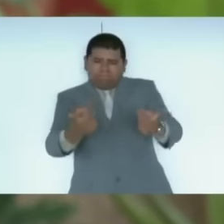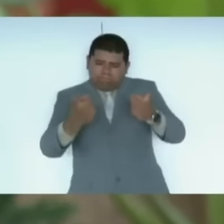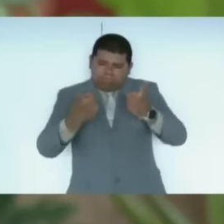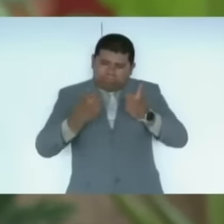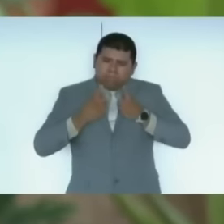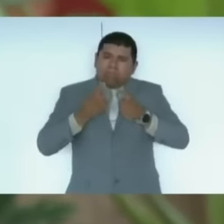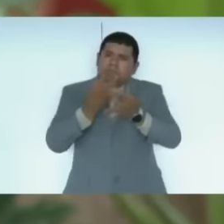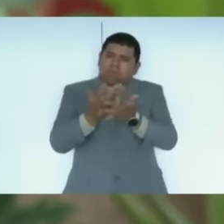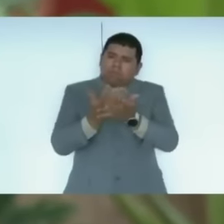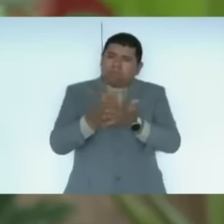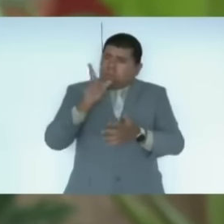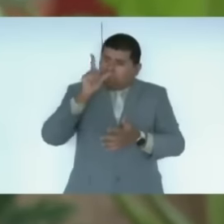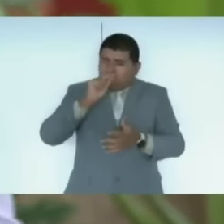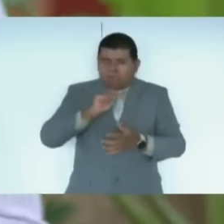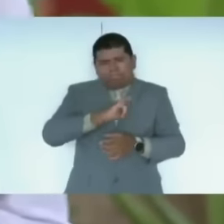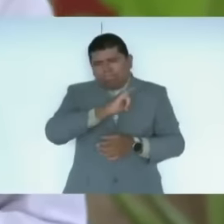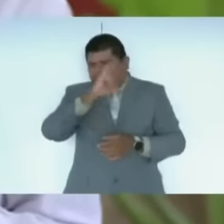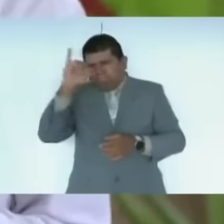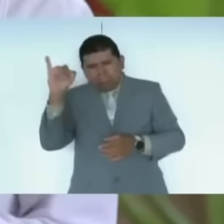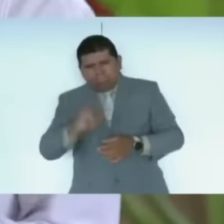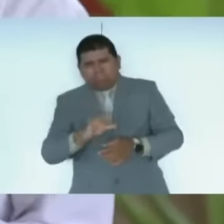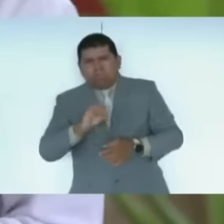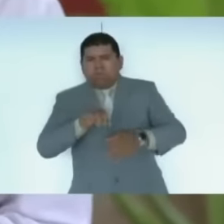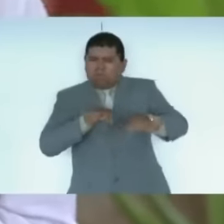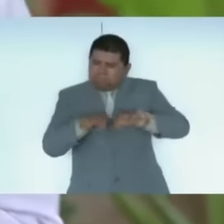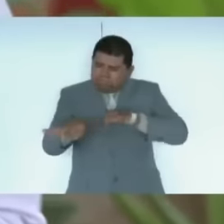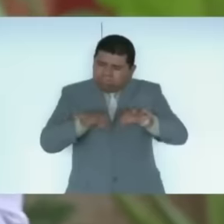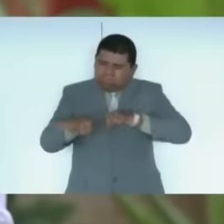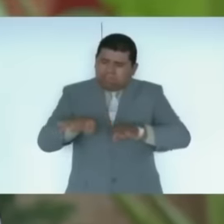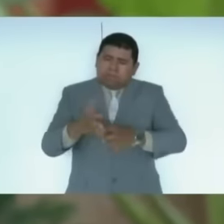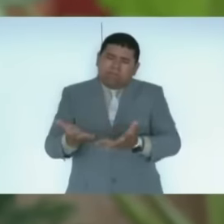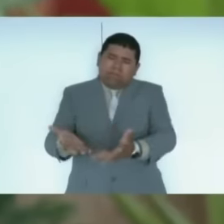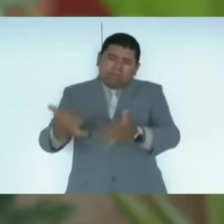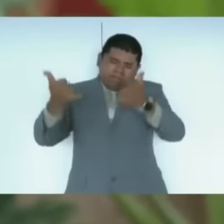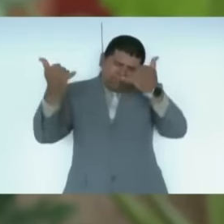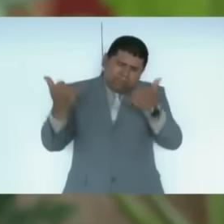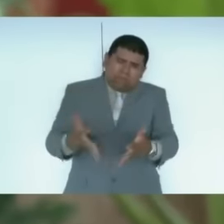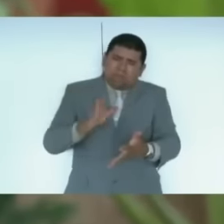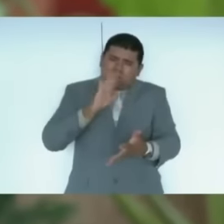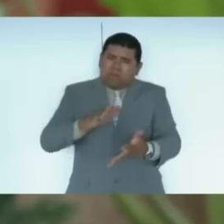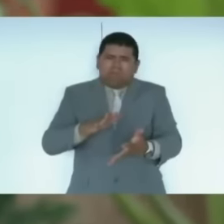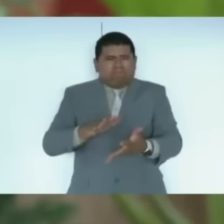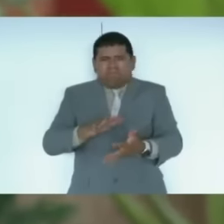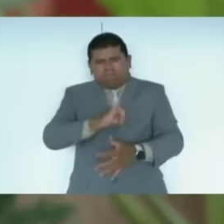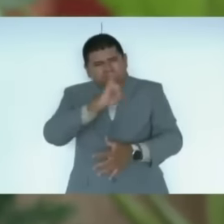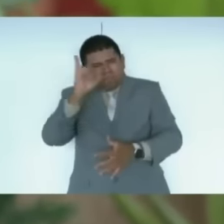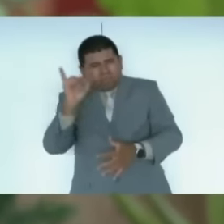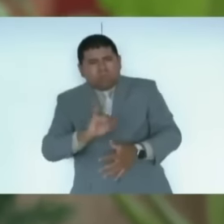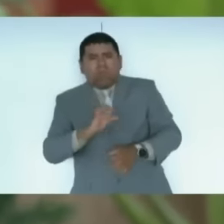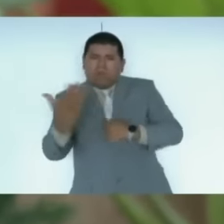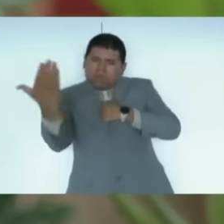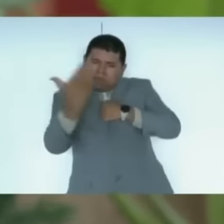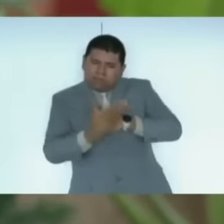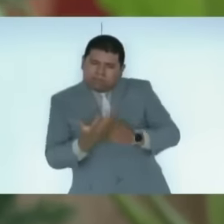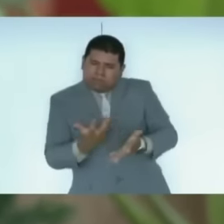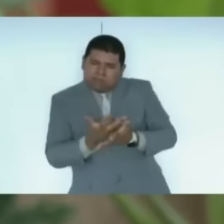failed hope or unfair jobs or undeserved sorrow because I see the